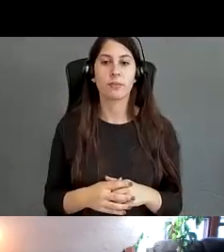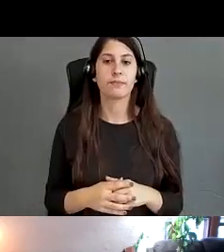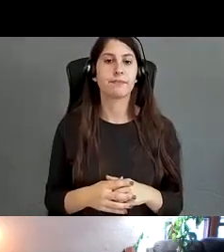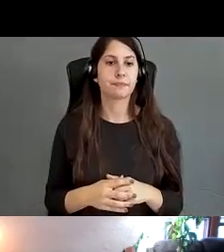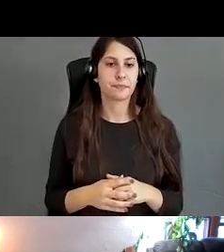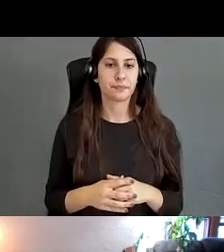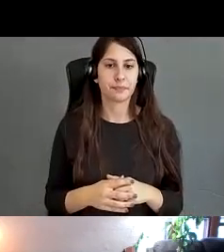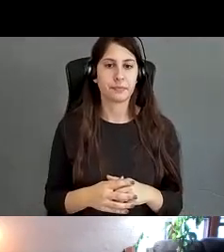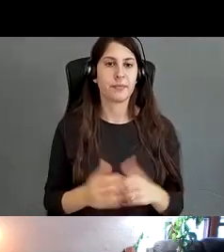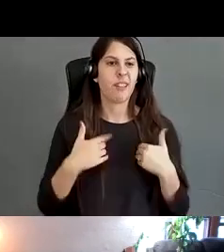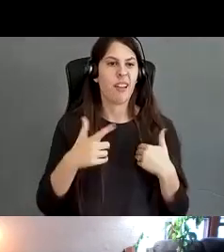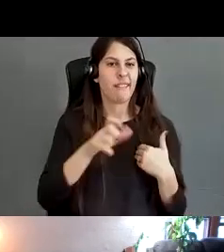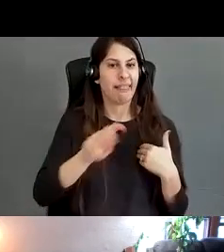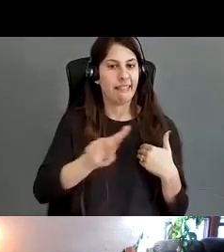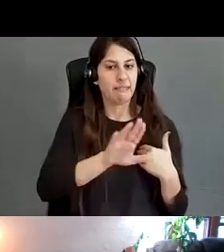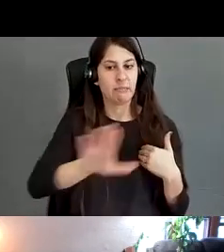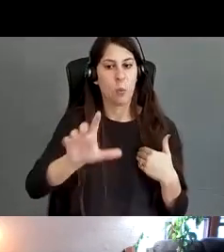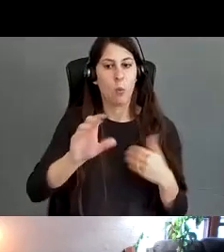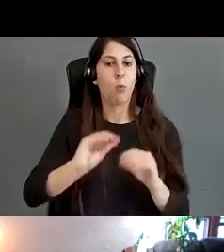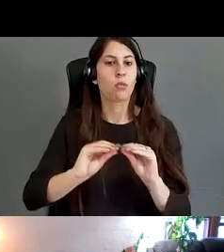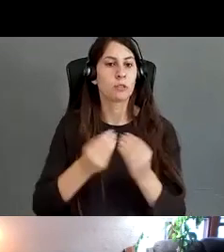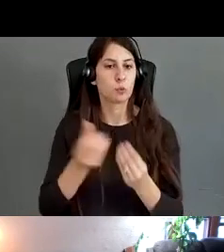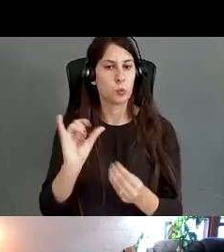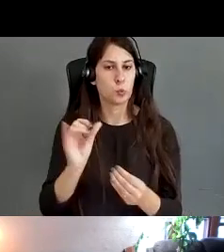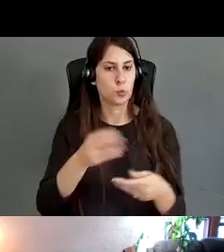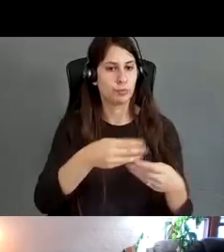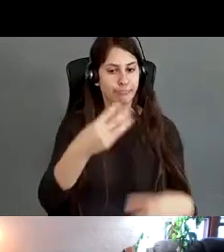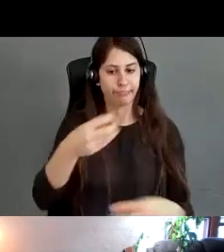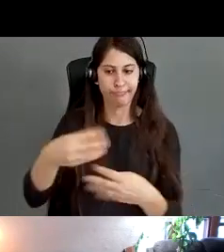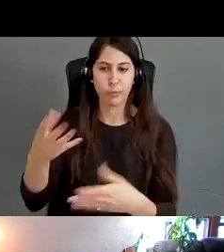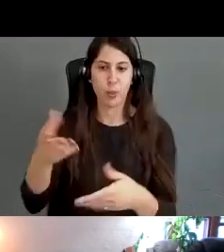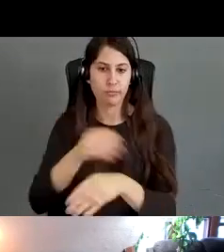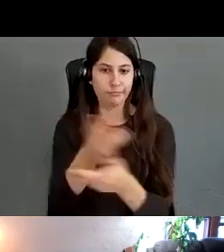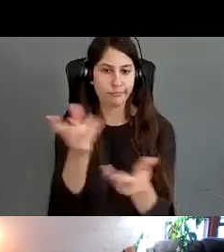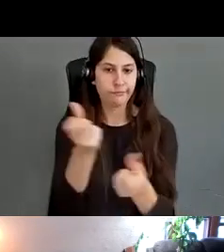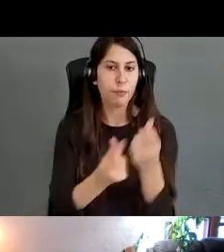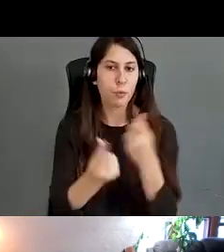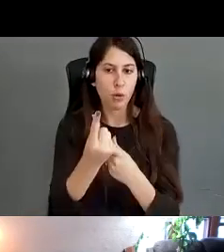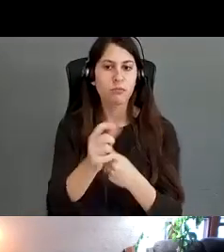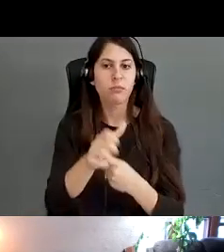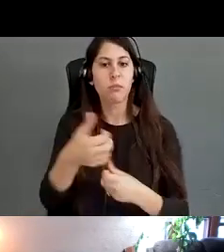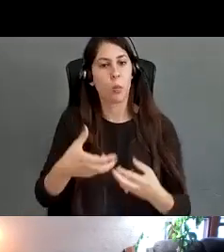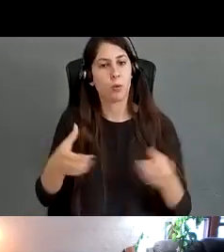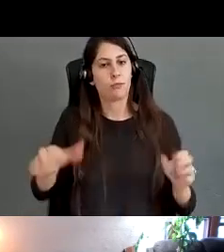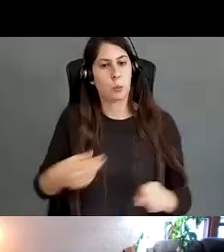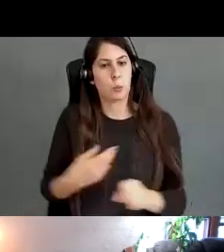with a link to their organization. So just wanted to provide this for everybody as another resource, if you're interested